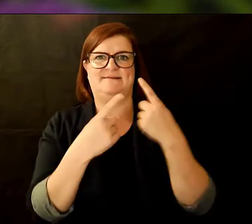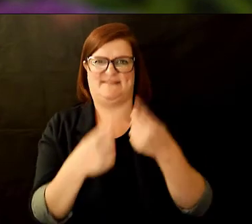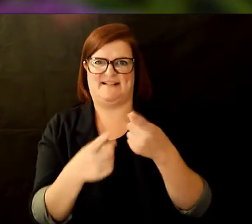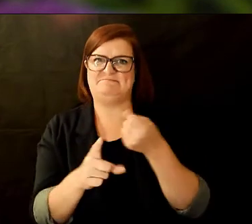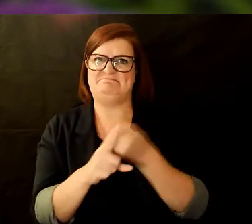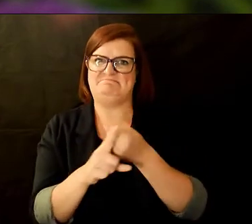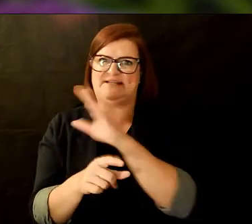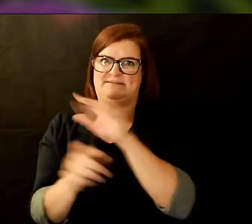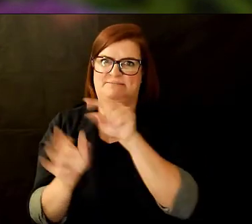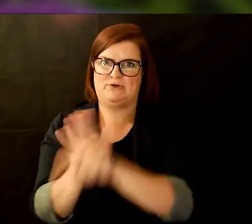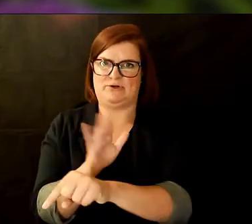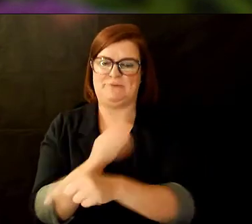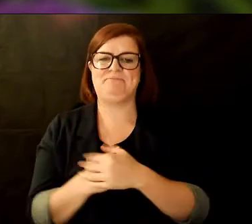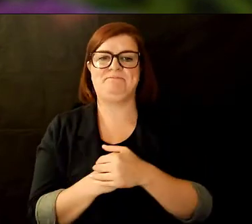When I got to work on that Monday,